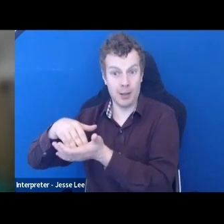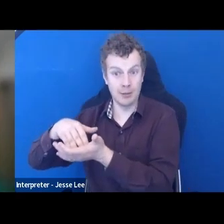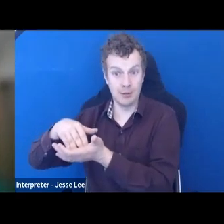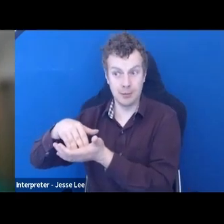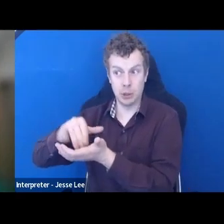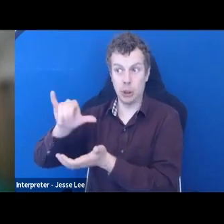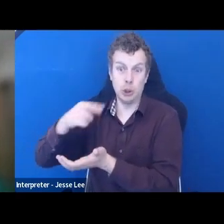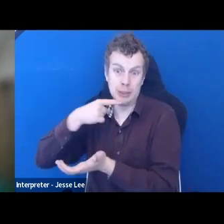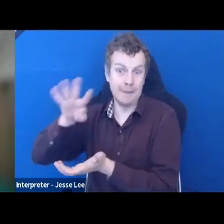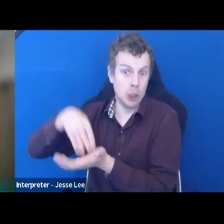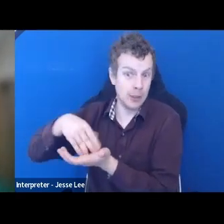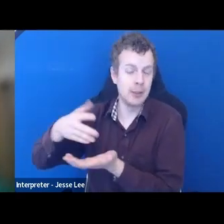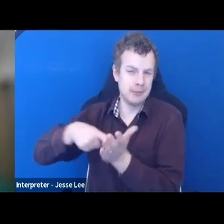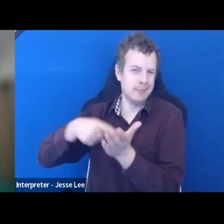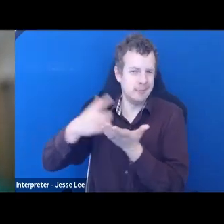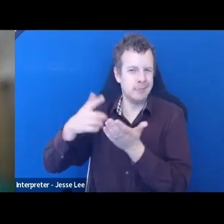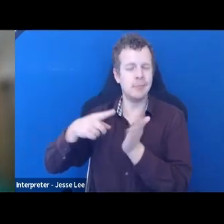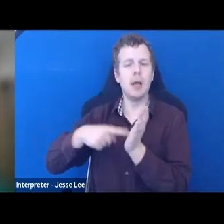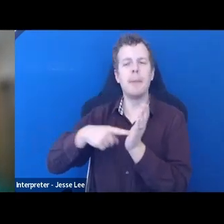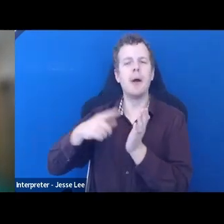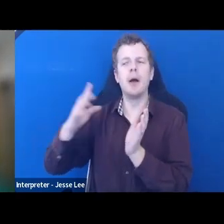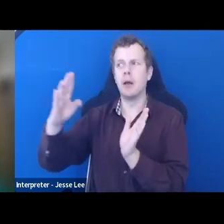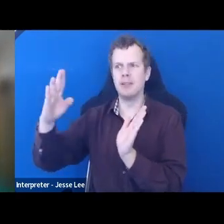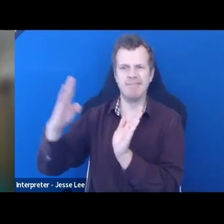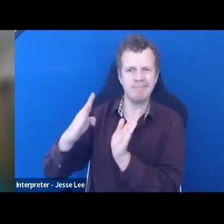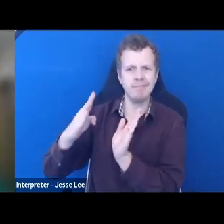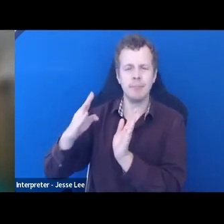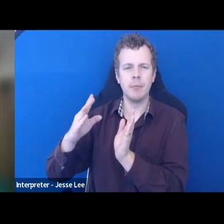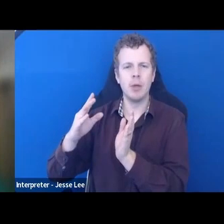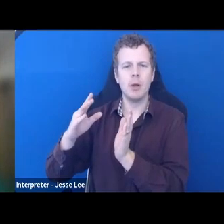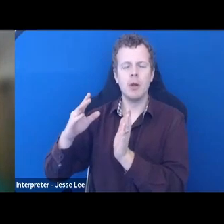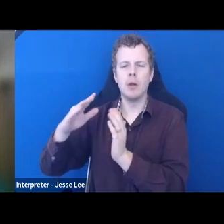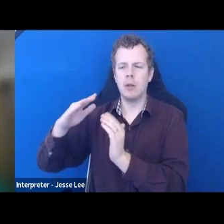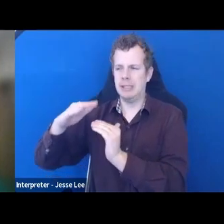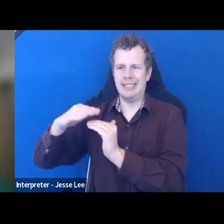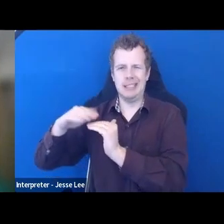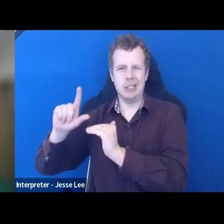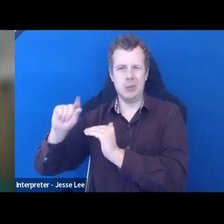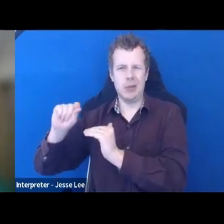You might see that threshold cut off at 20 dbhl as opposed to the 15.